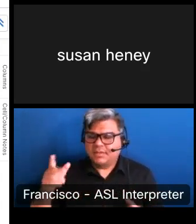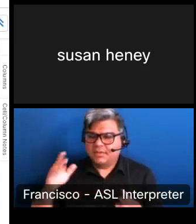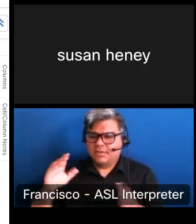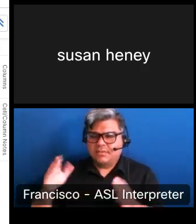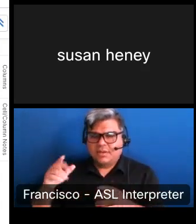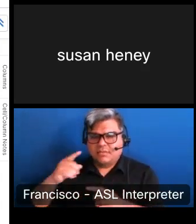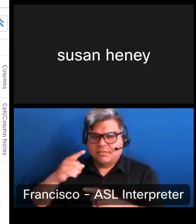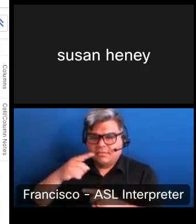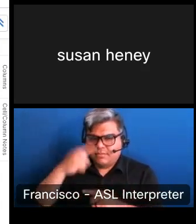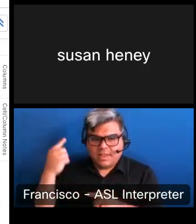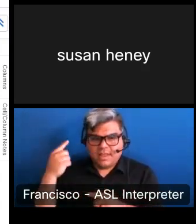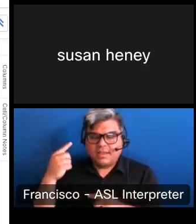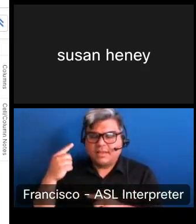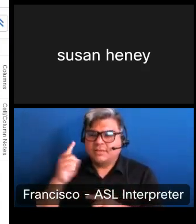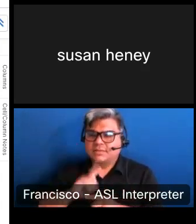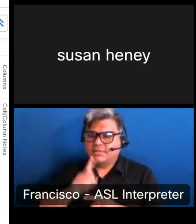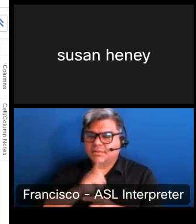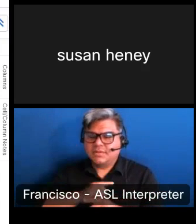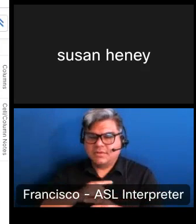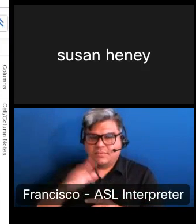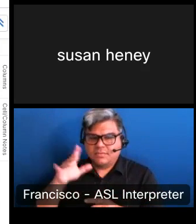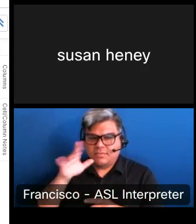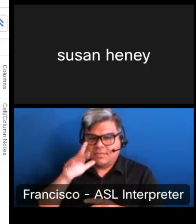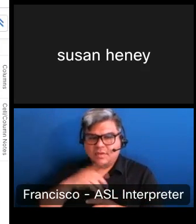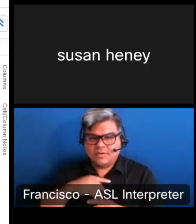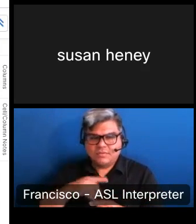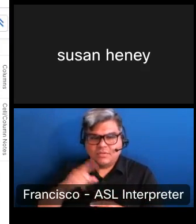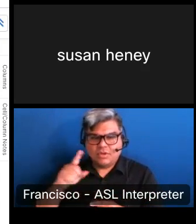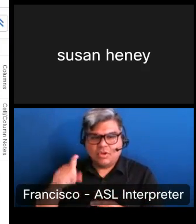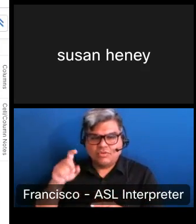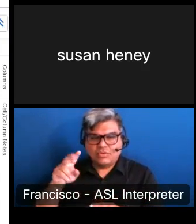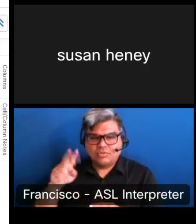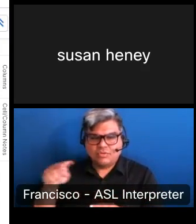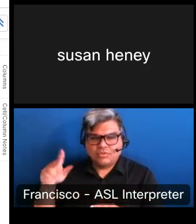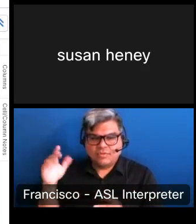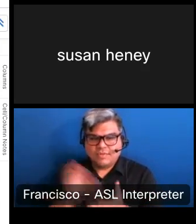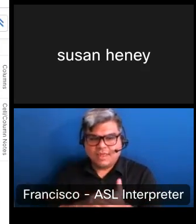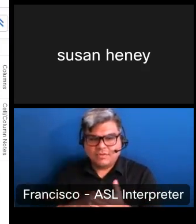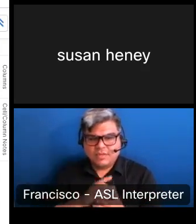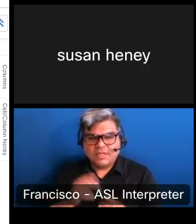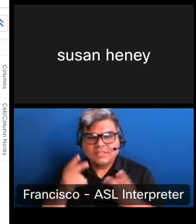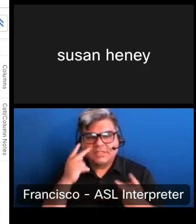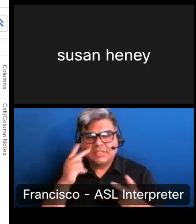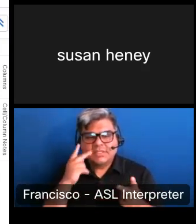American single mothers at 122,000. And then look at the children that they are raising under five